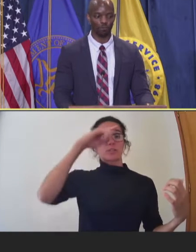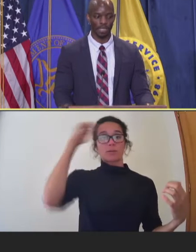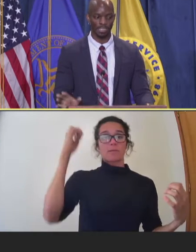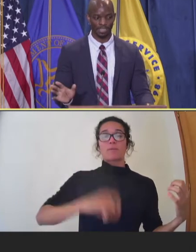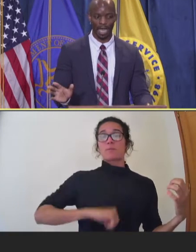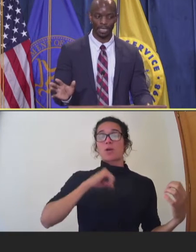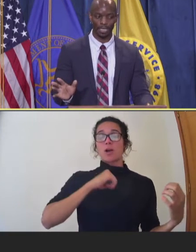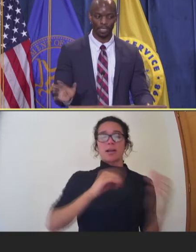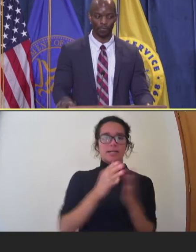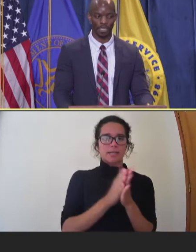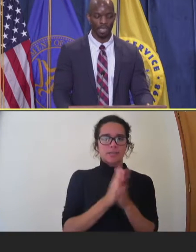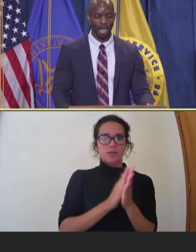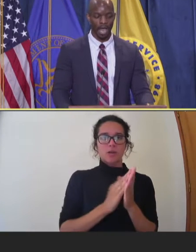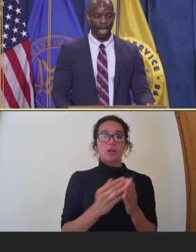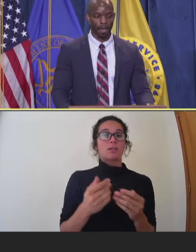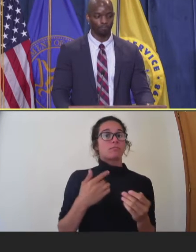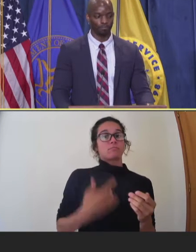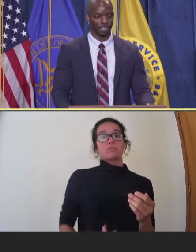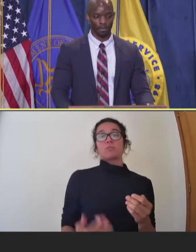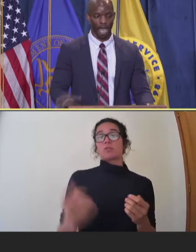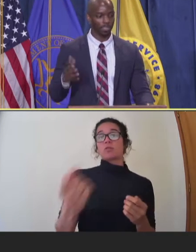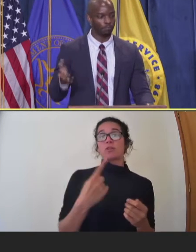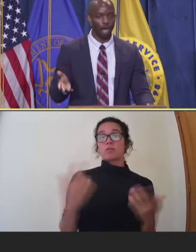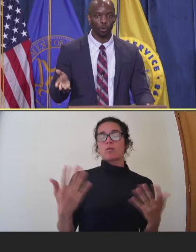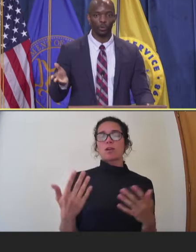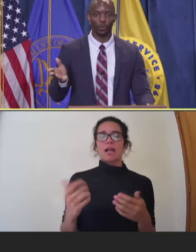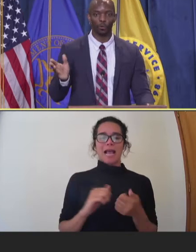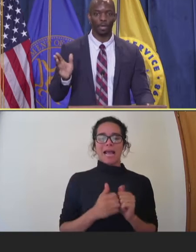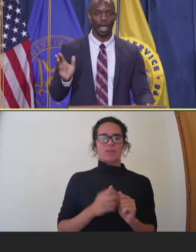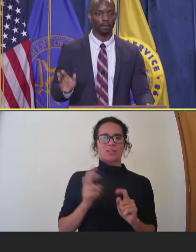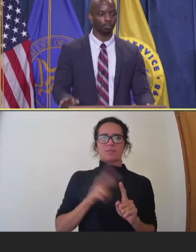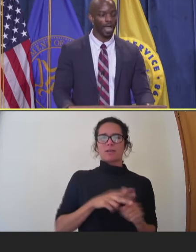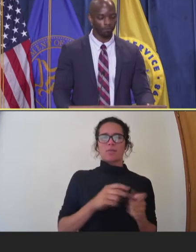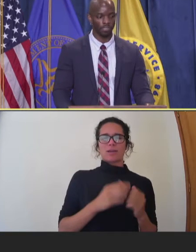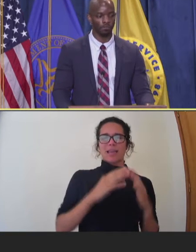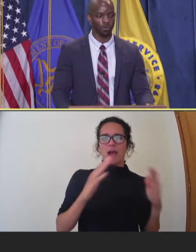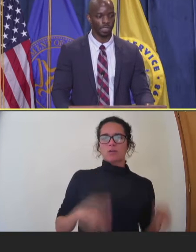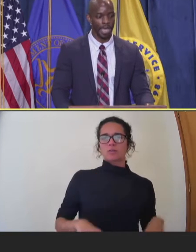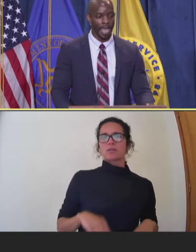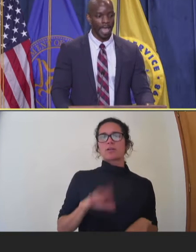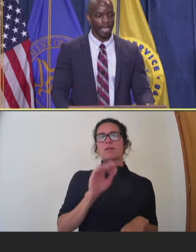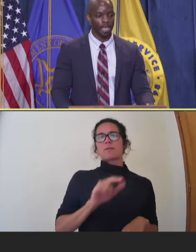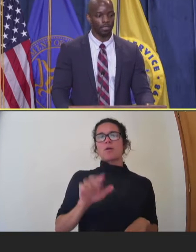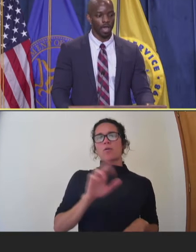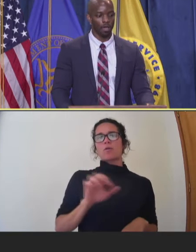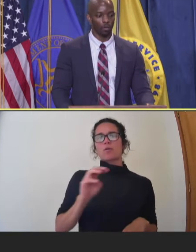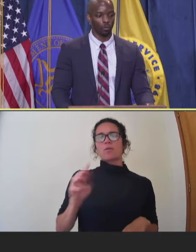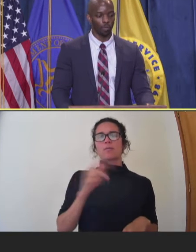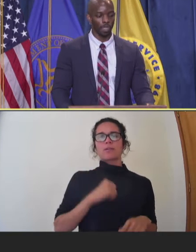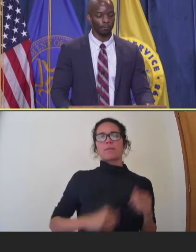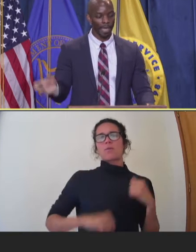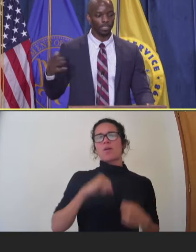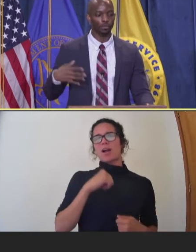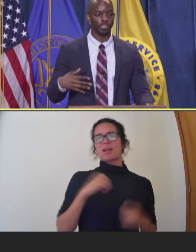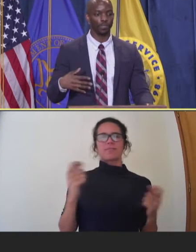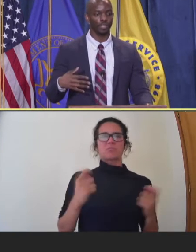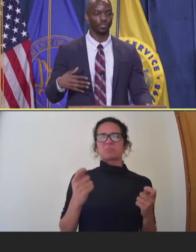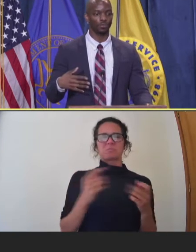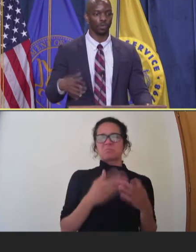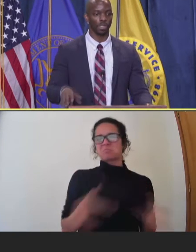"What is the tie in with house and ballroom and Pride festivals?" And back in 2022, there was a